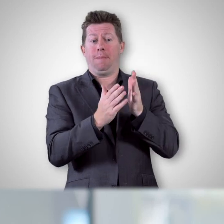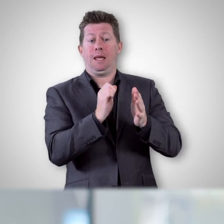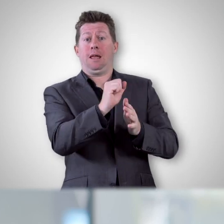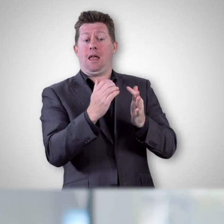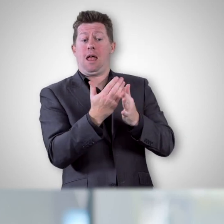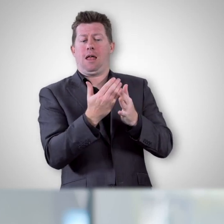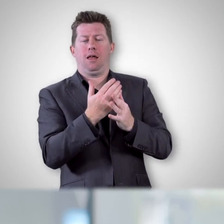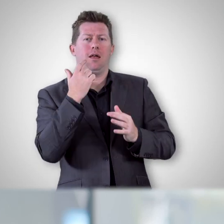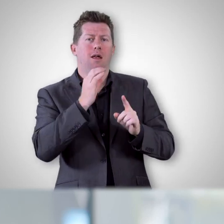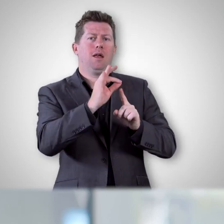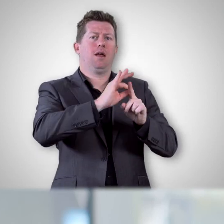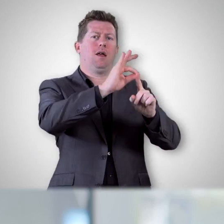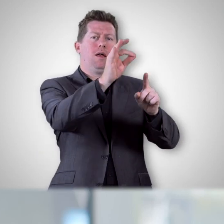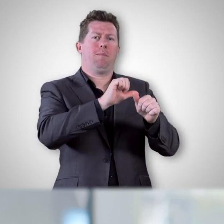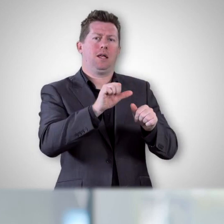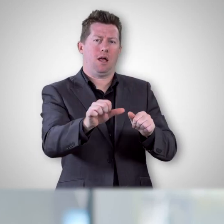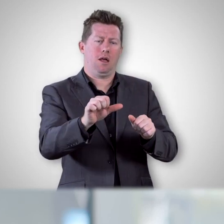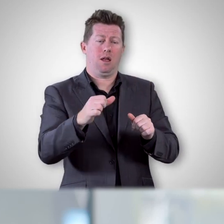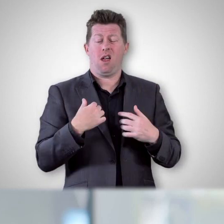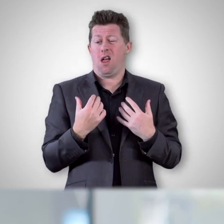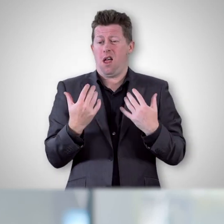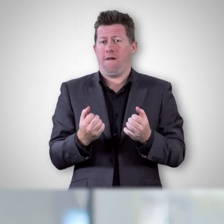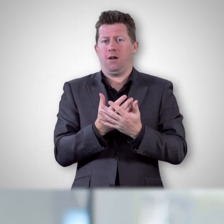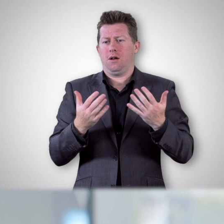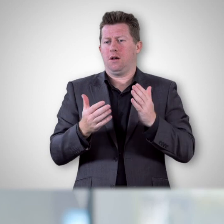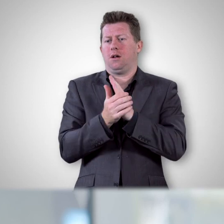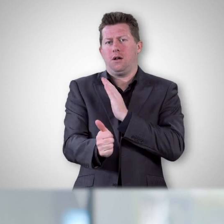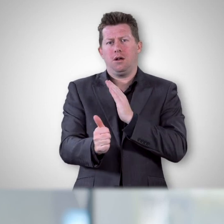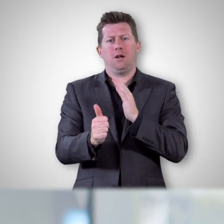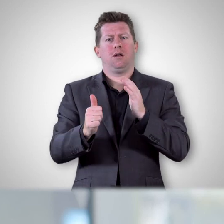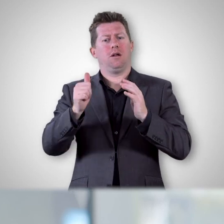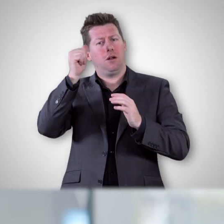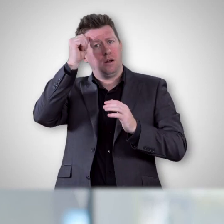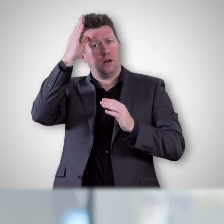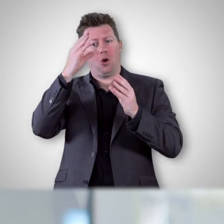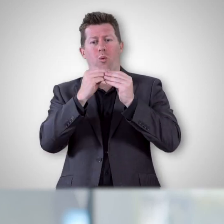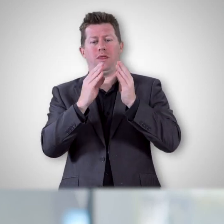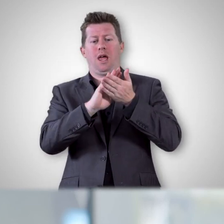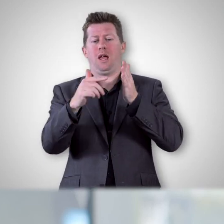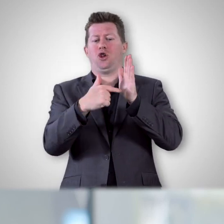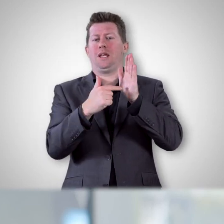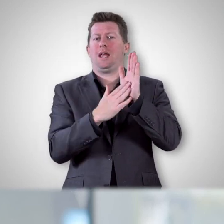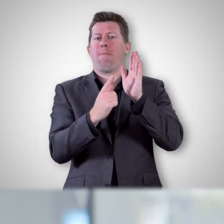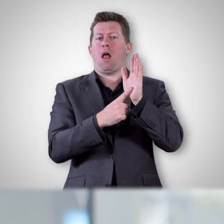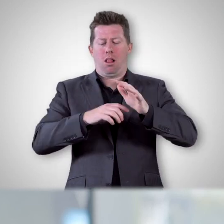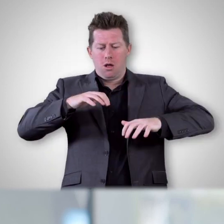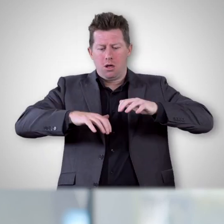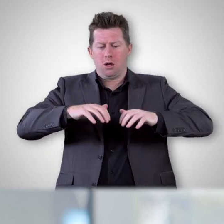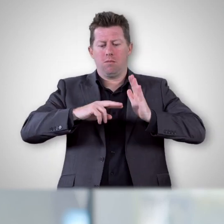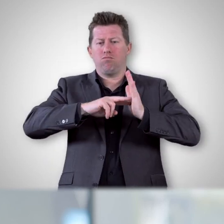to the content. I also have a lot of skills and knowledge with html, basic html code,